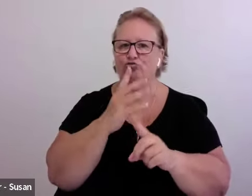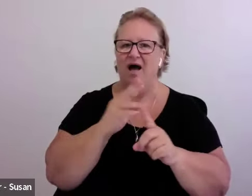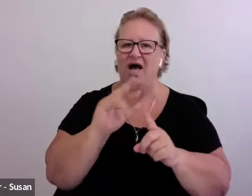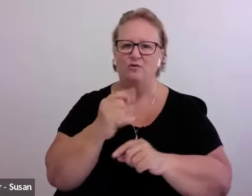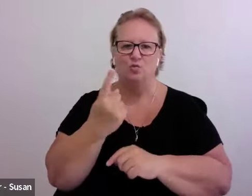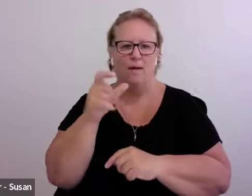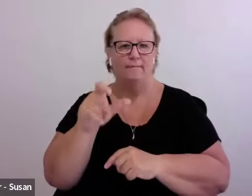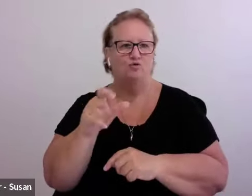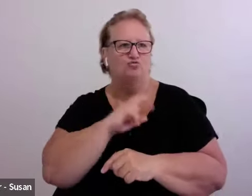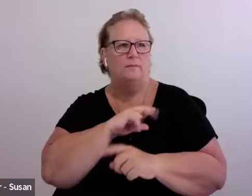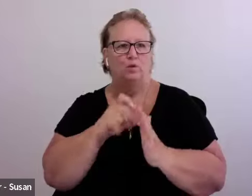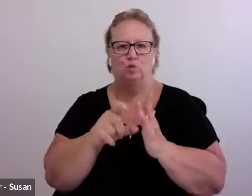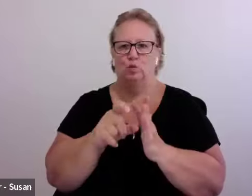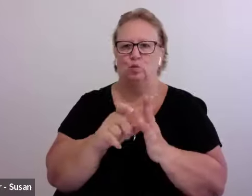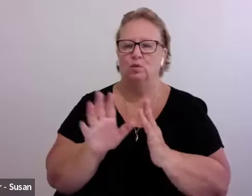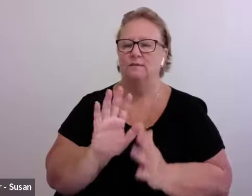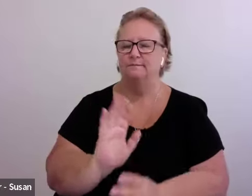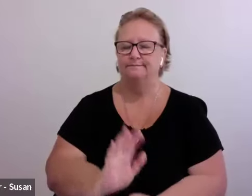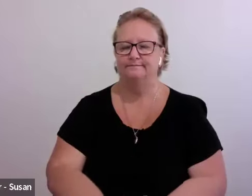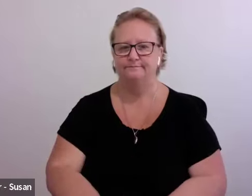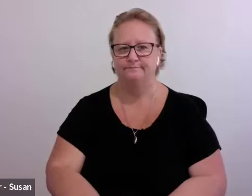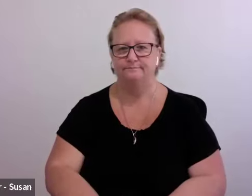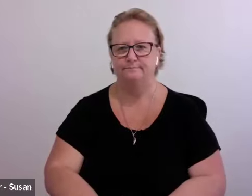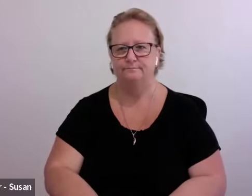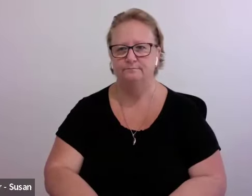leadership, decision-making and responsibility move